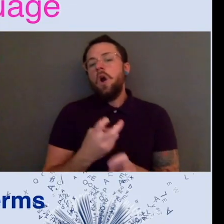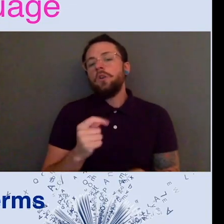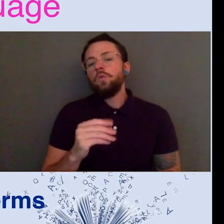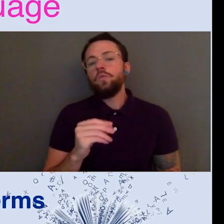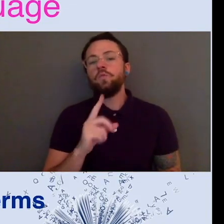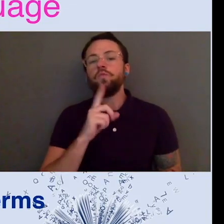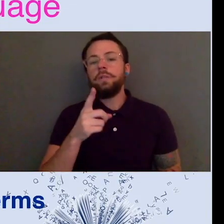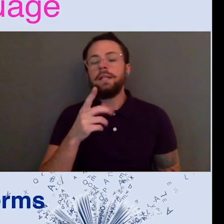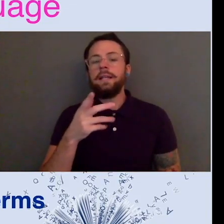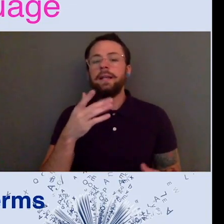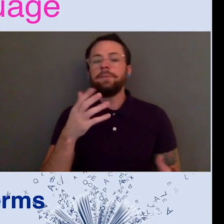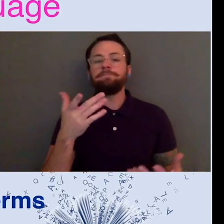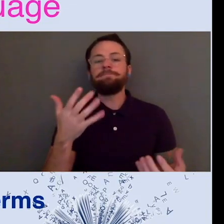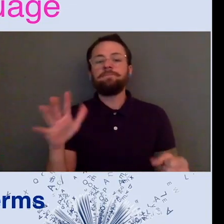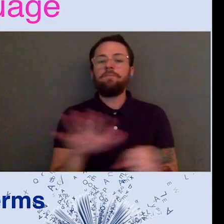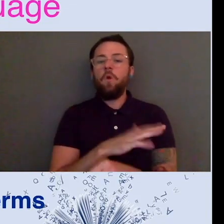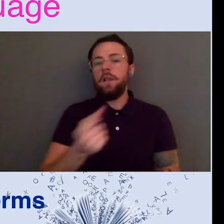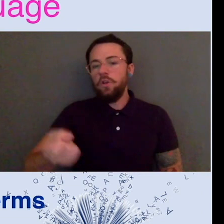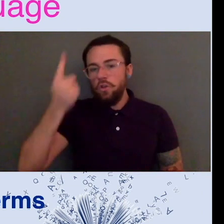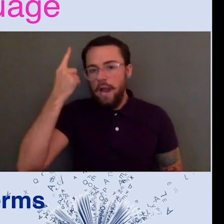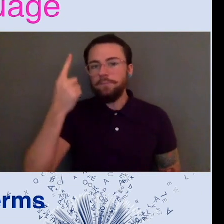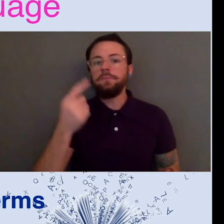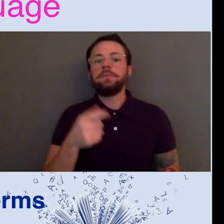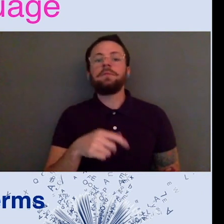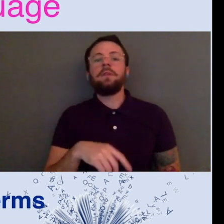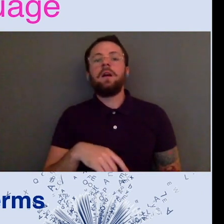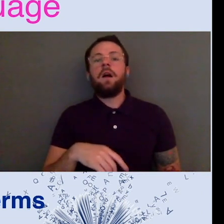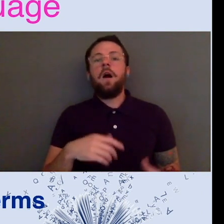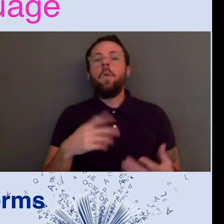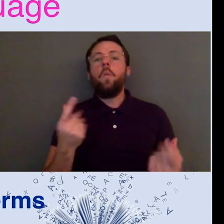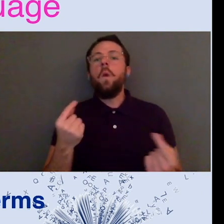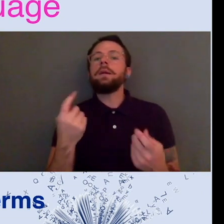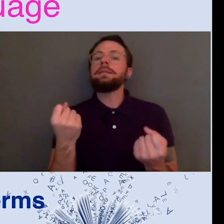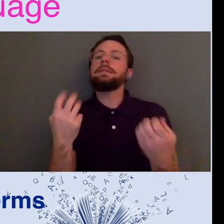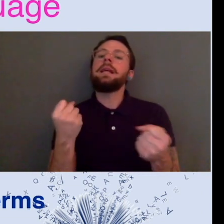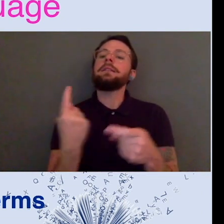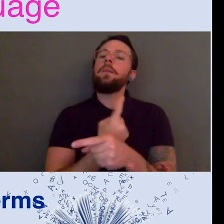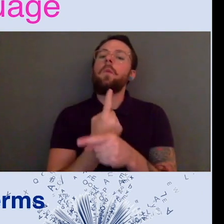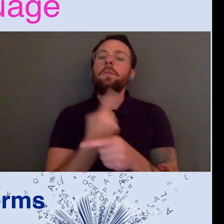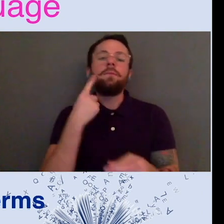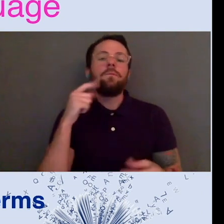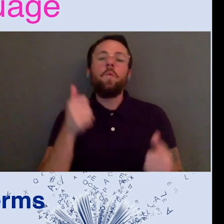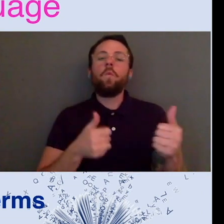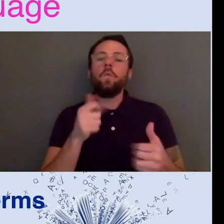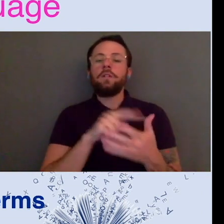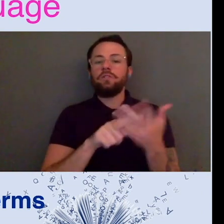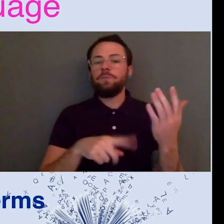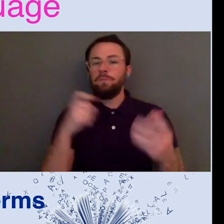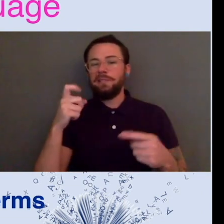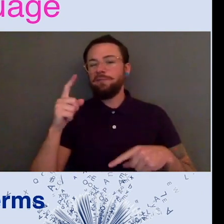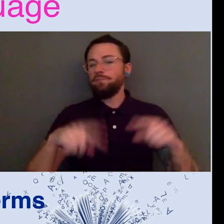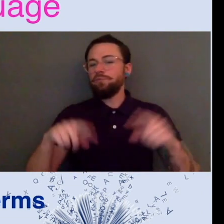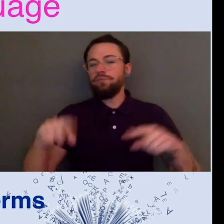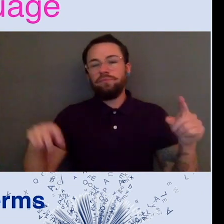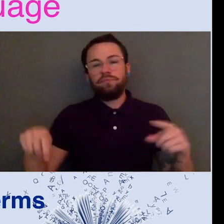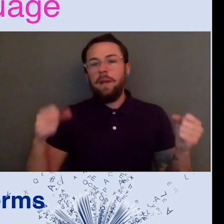There are many complex terms that we still need to grapple with and fully understand.